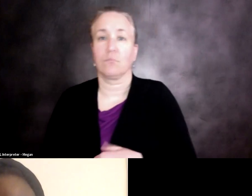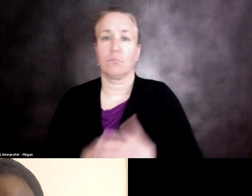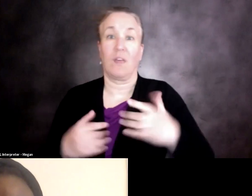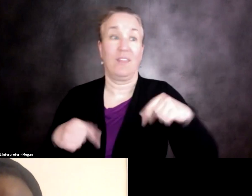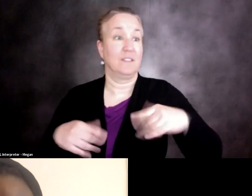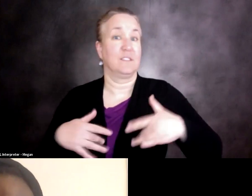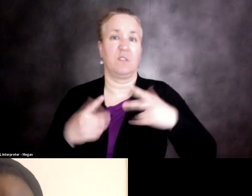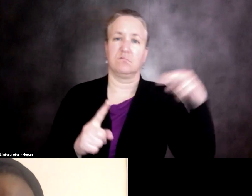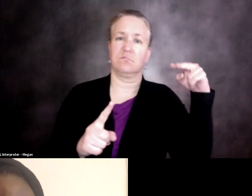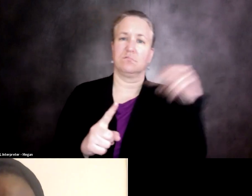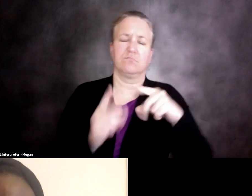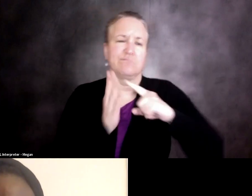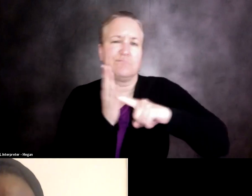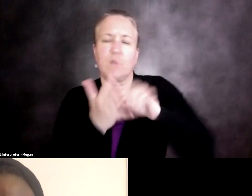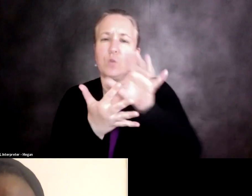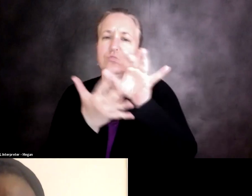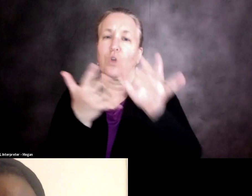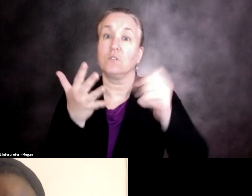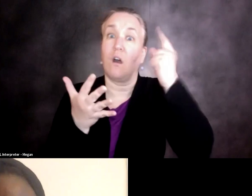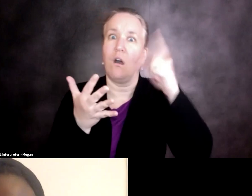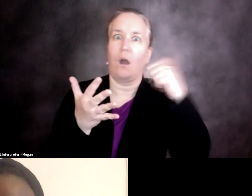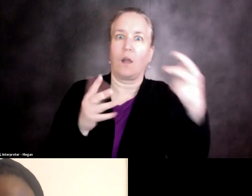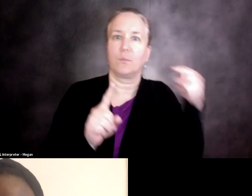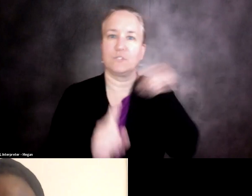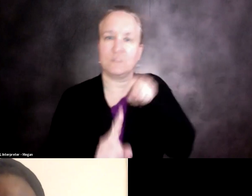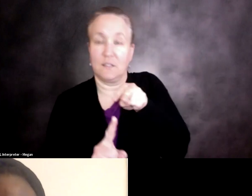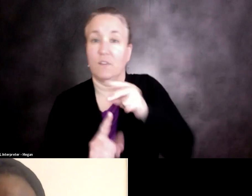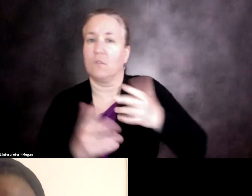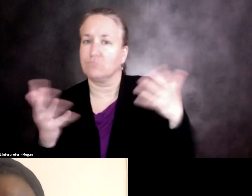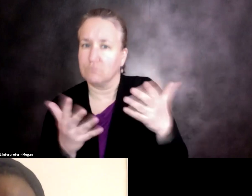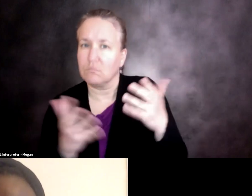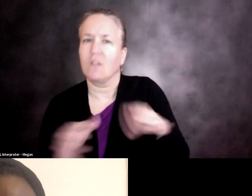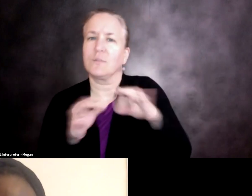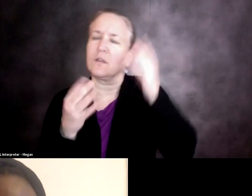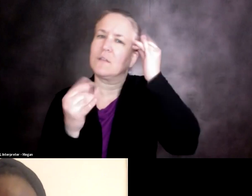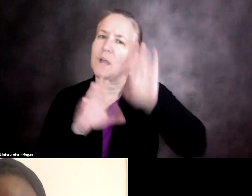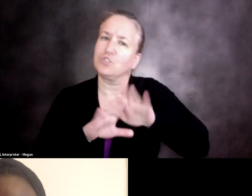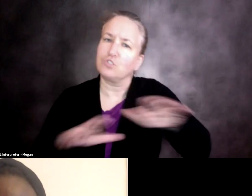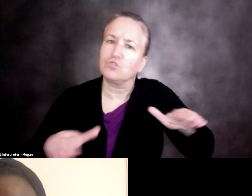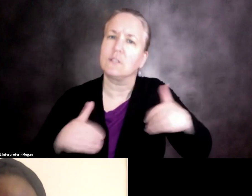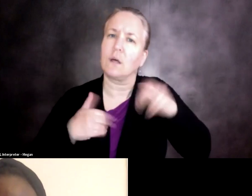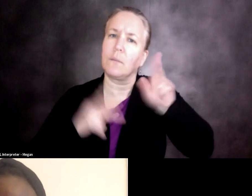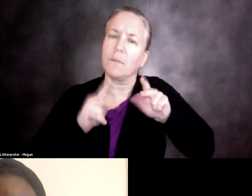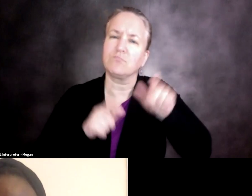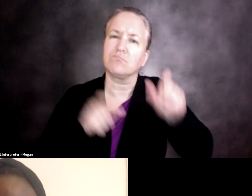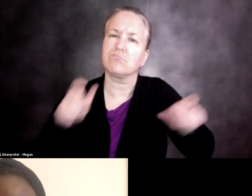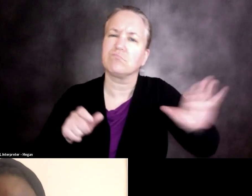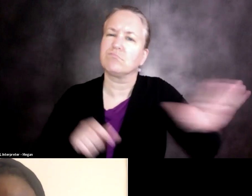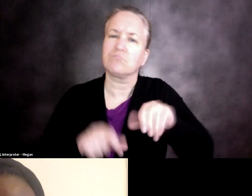to investigate choice from yet another perspective. That is, to think about children's and young people's ability to exercise deliberate choices